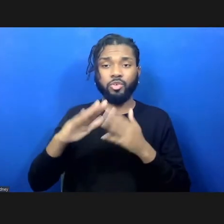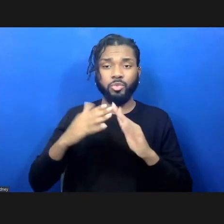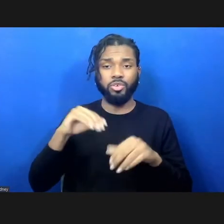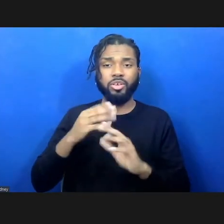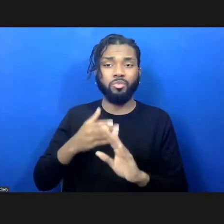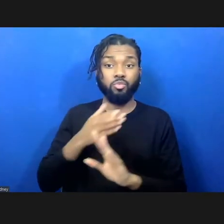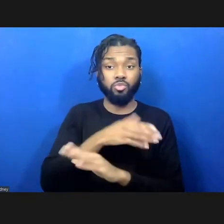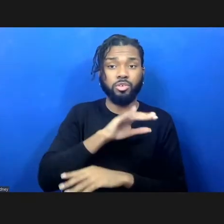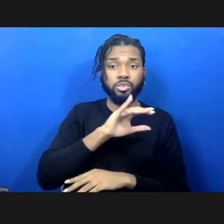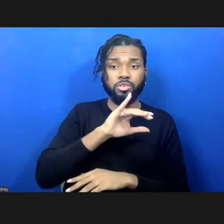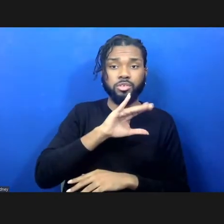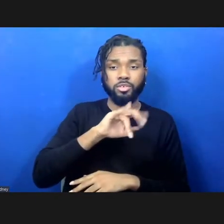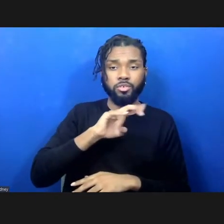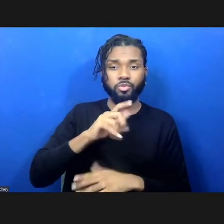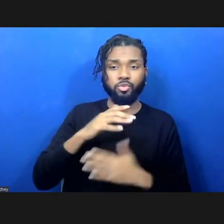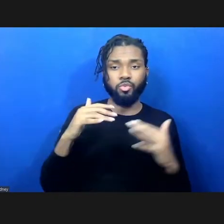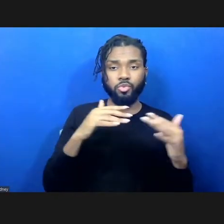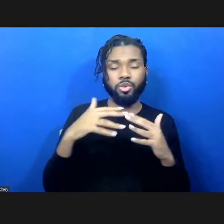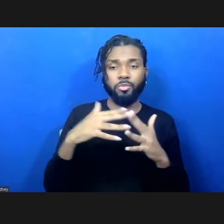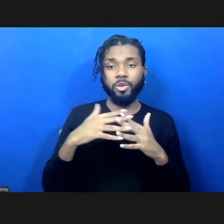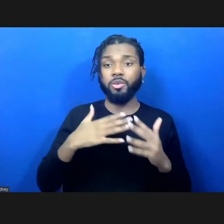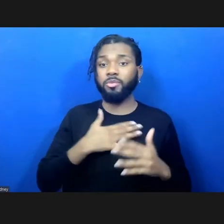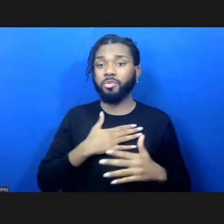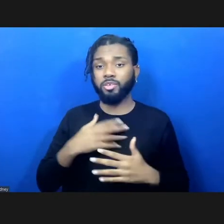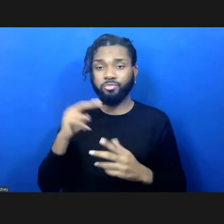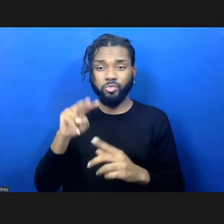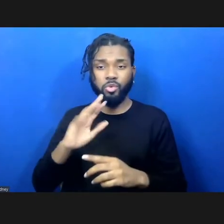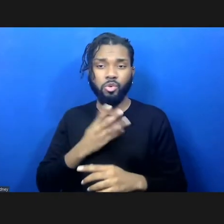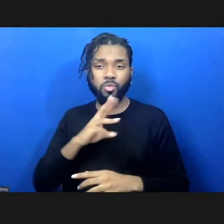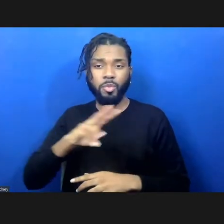Please visit weeksvillesociety.org to stay in reach and to learn more about